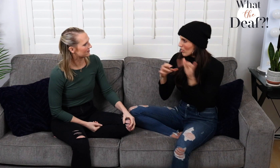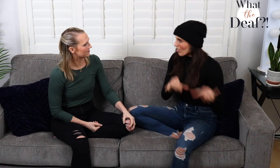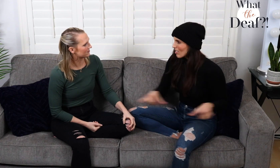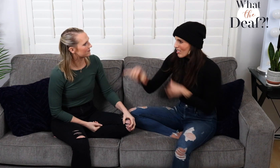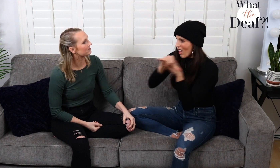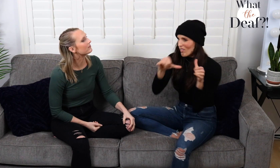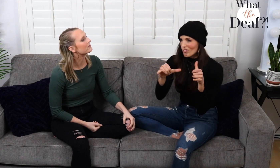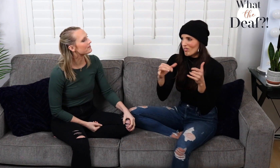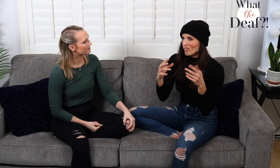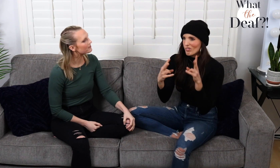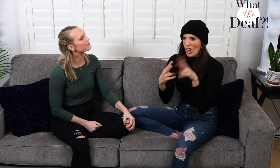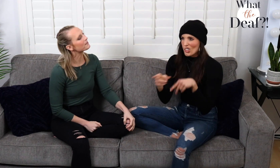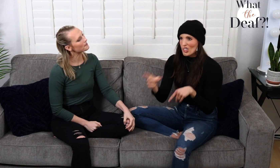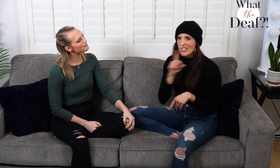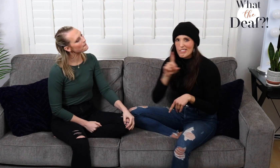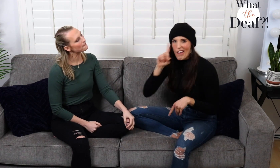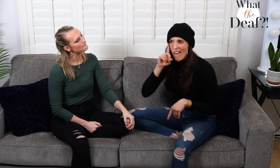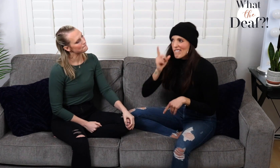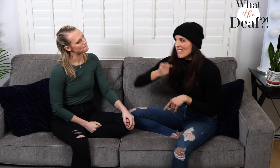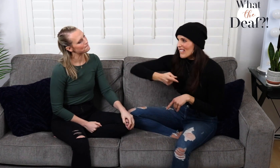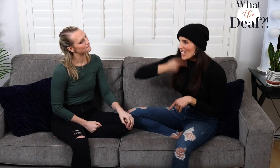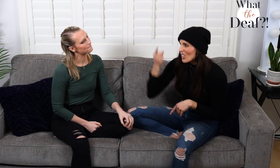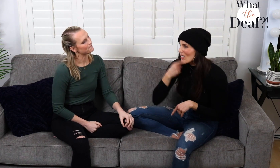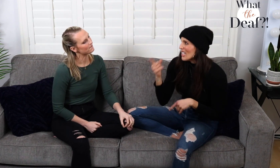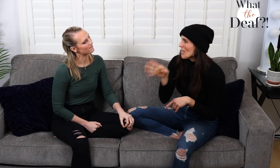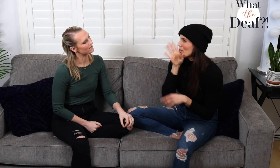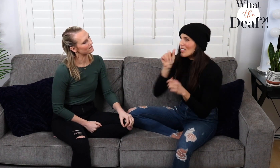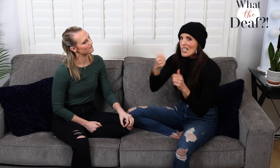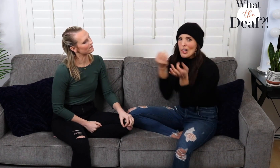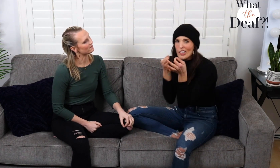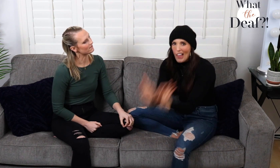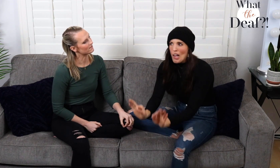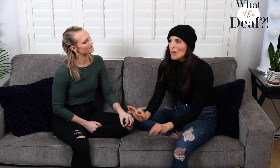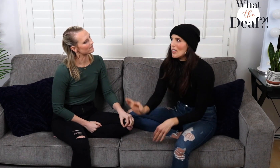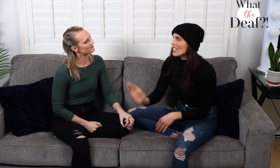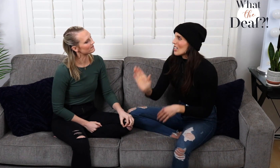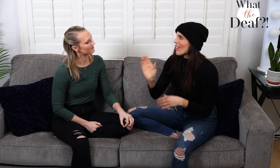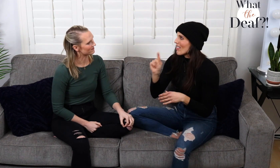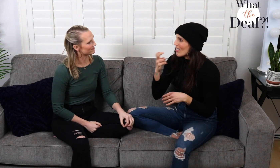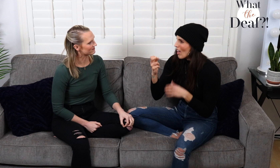the rules are all the same whether you're Deaf, whether you're hearing, or speaking other language,